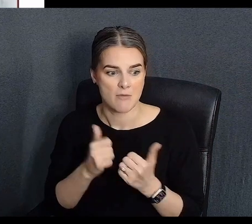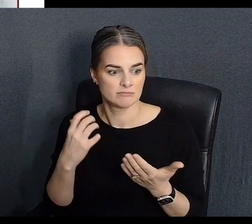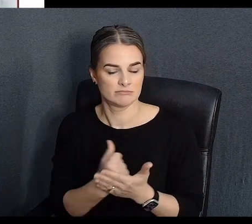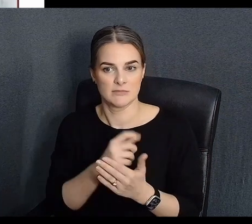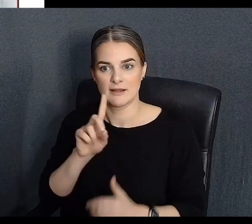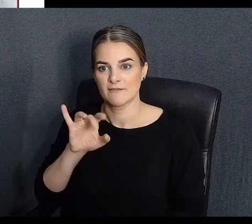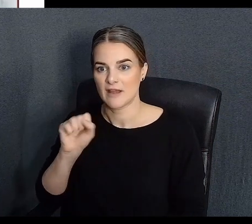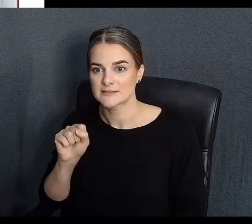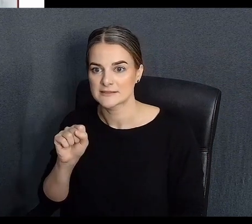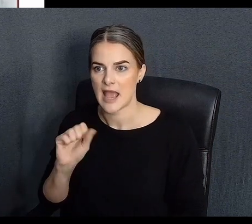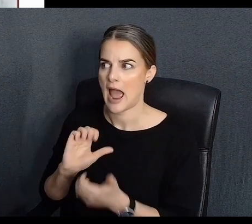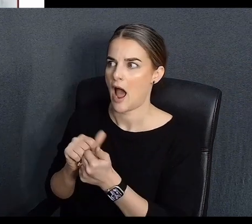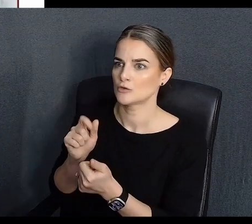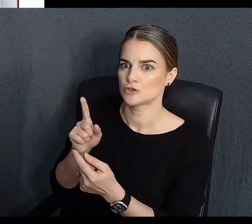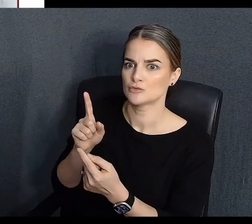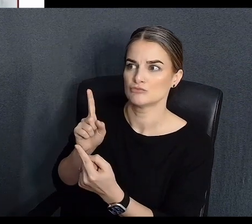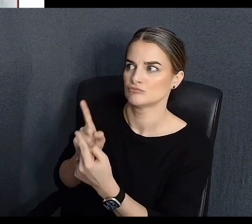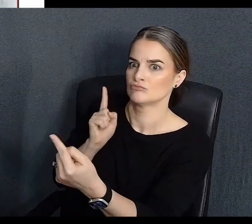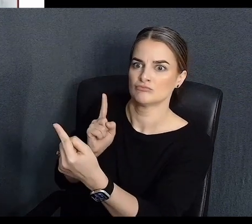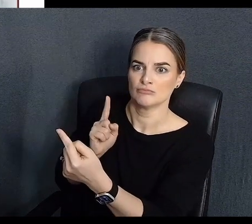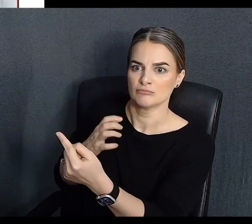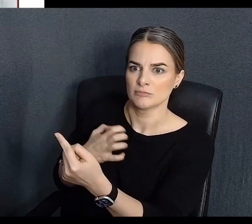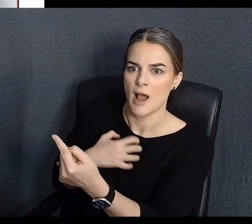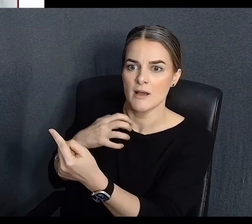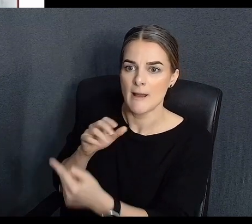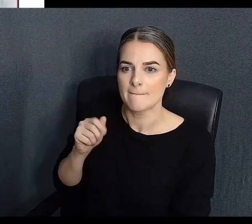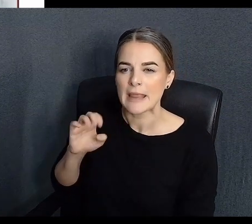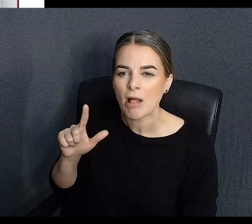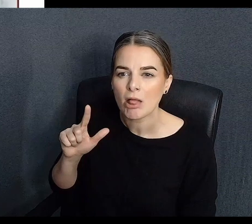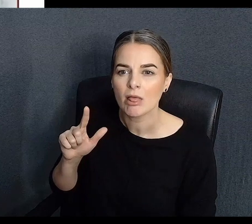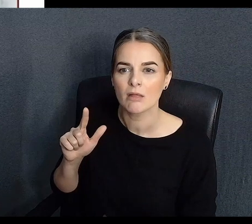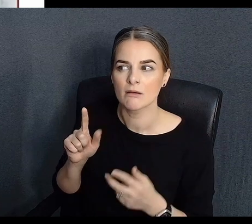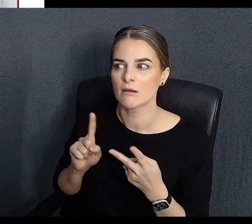What do we do next? That's another situation. I don't have a magic answer, but those